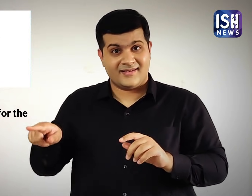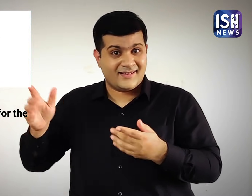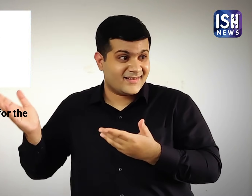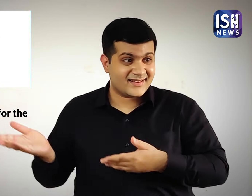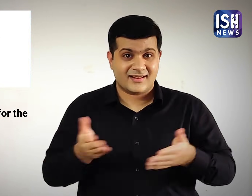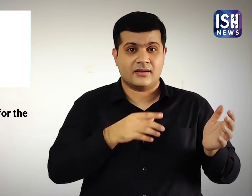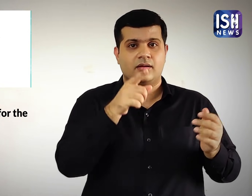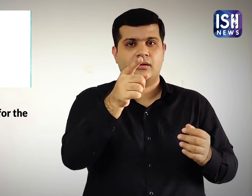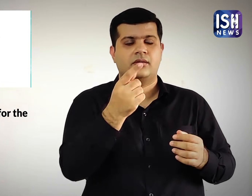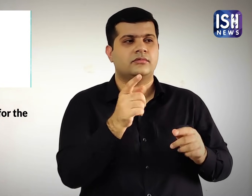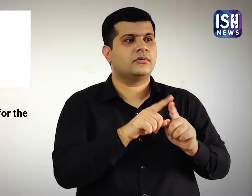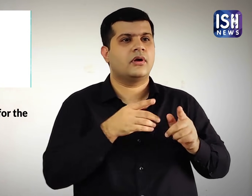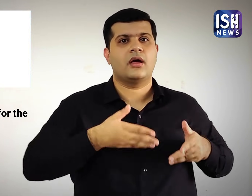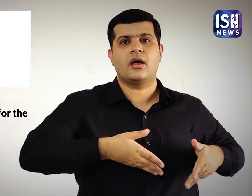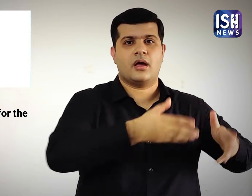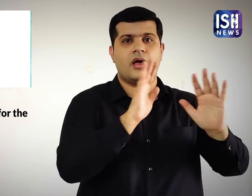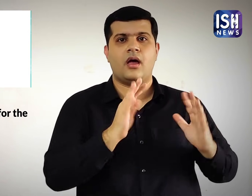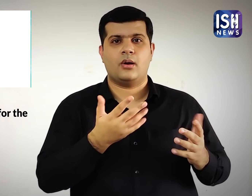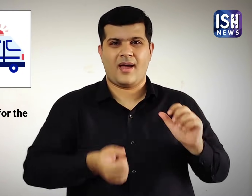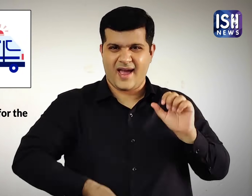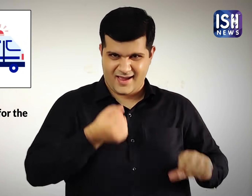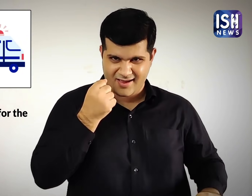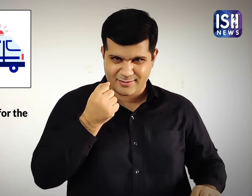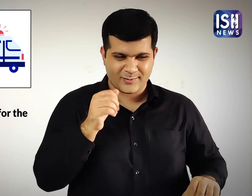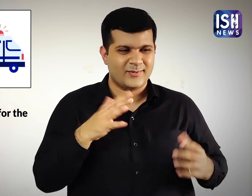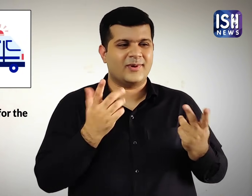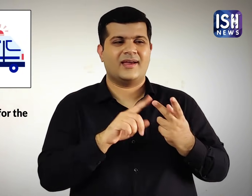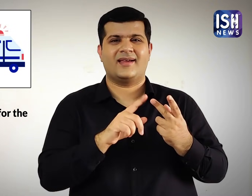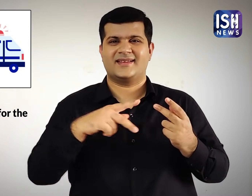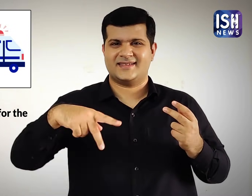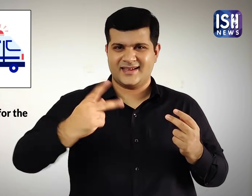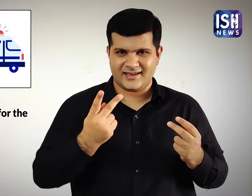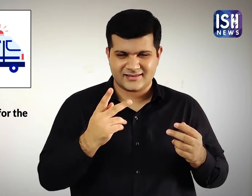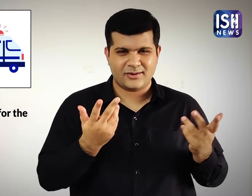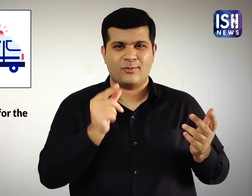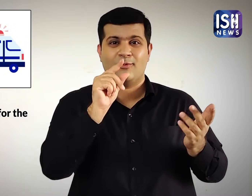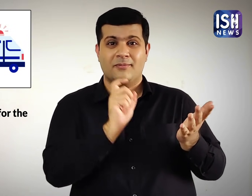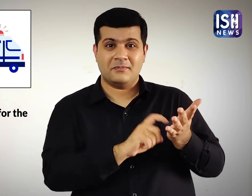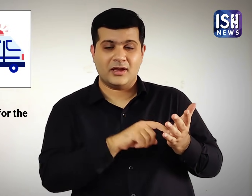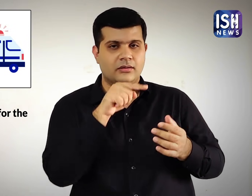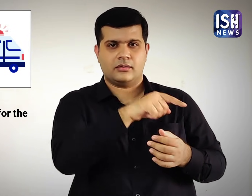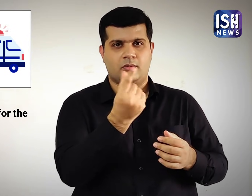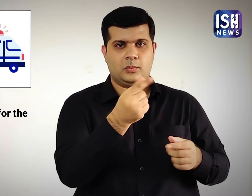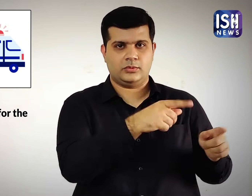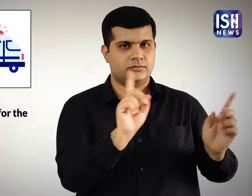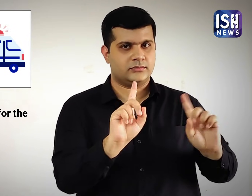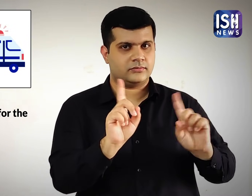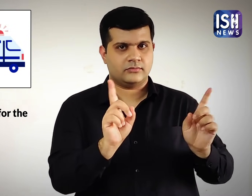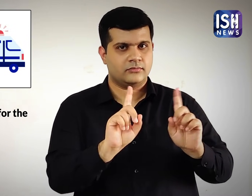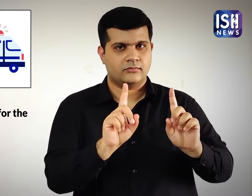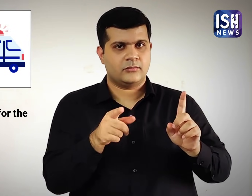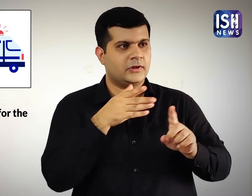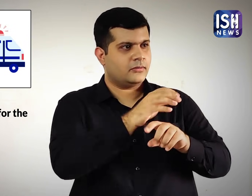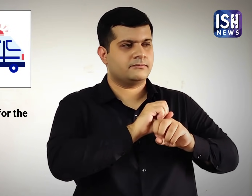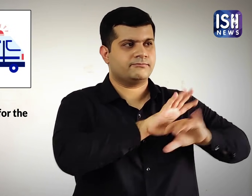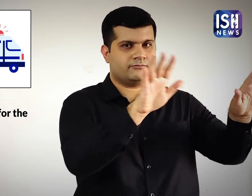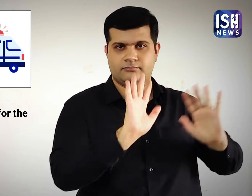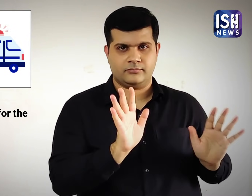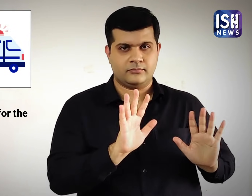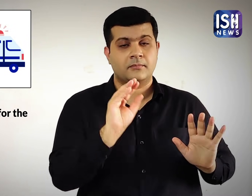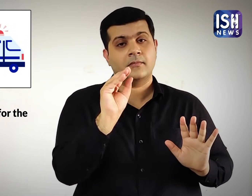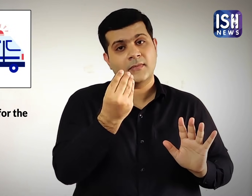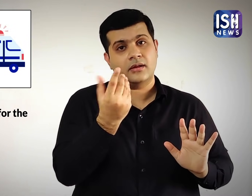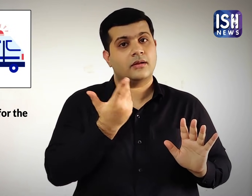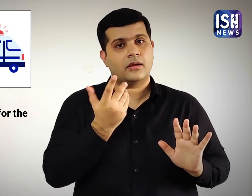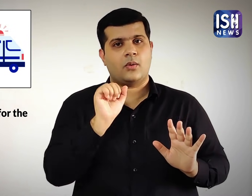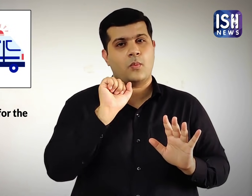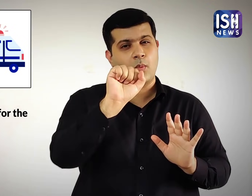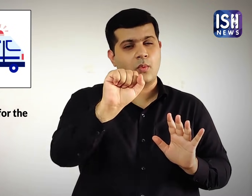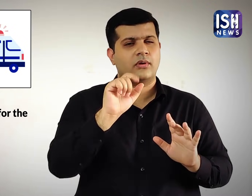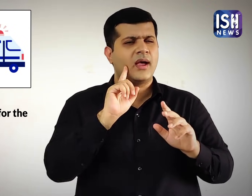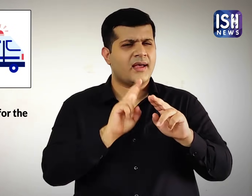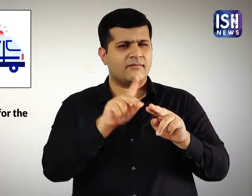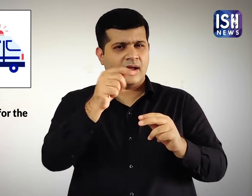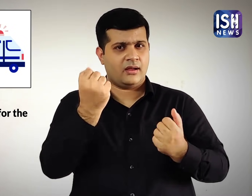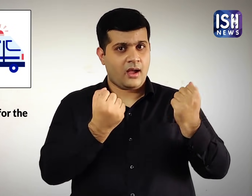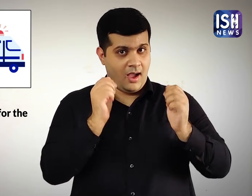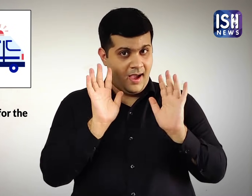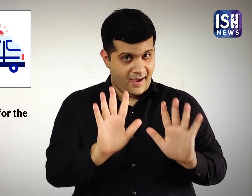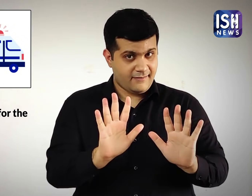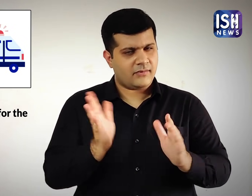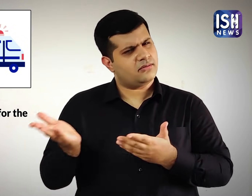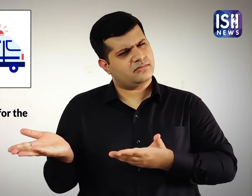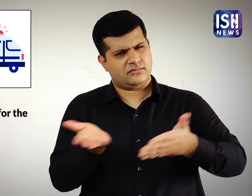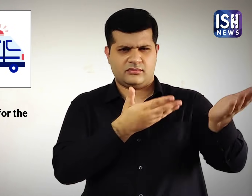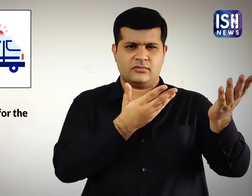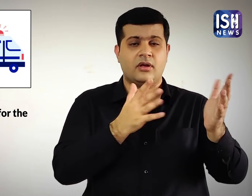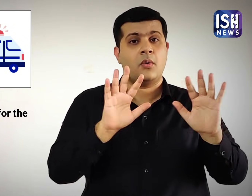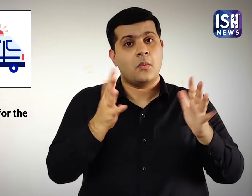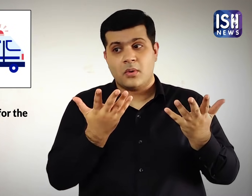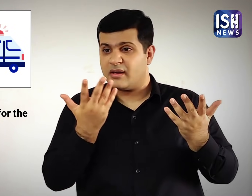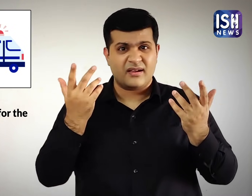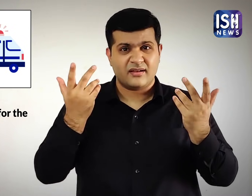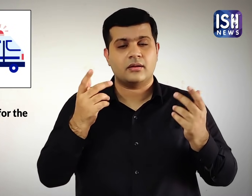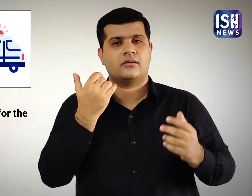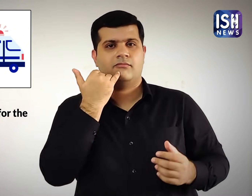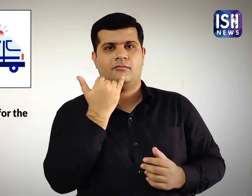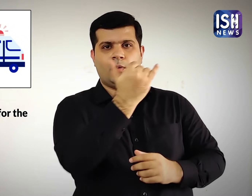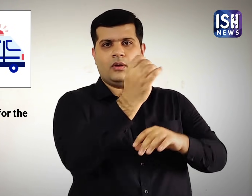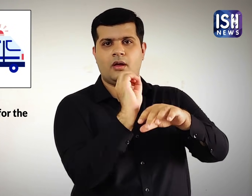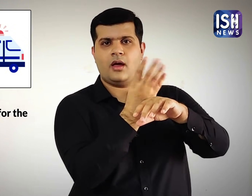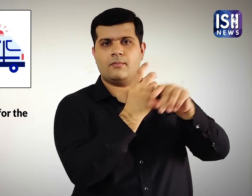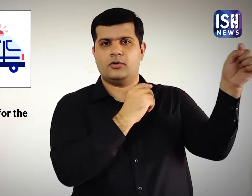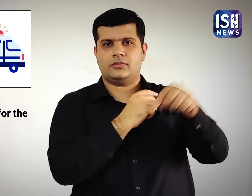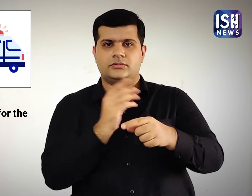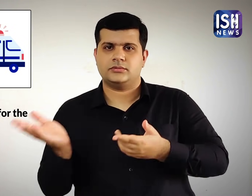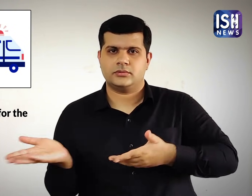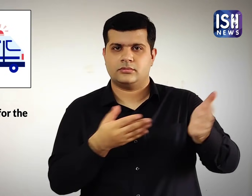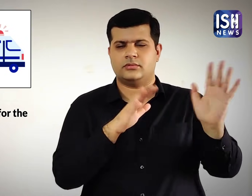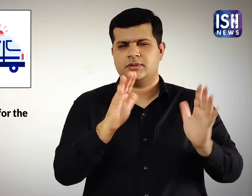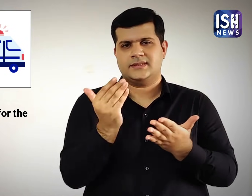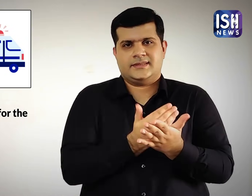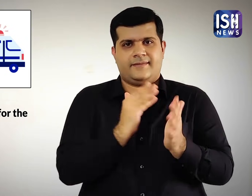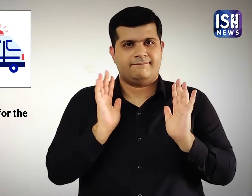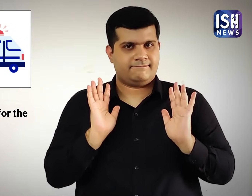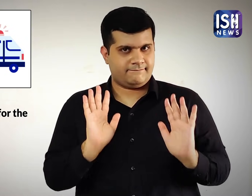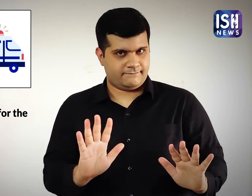Avoid public transport / autos / cabs to ensure the virus doesn't spread. Call an ambulance or use a private vehicle.